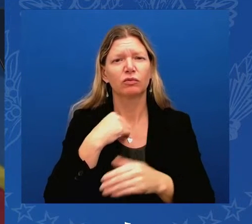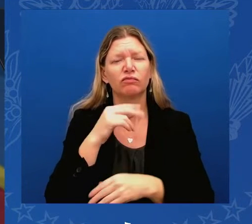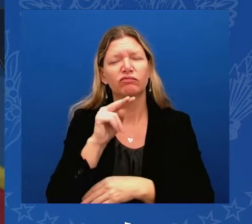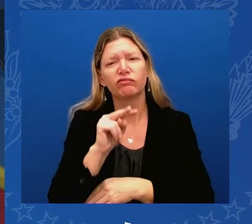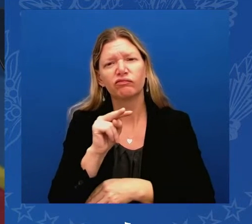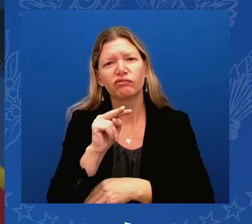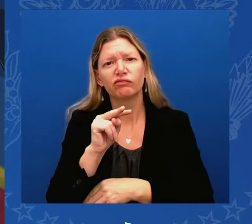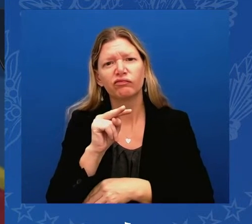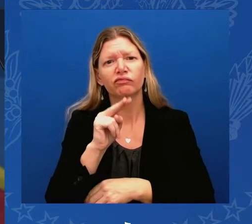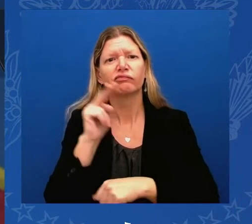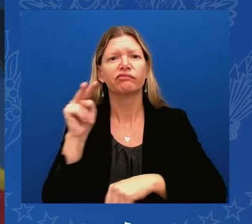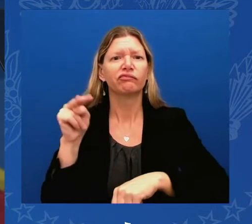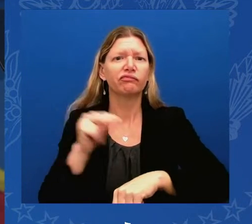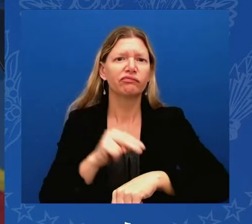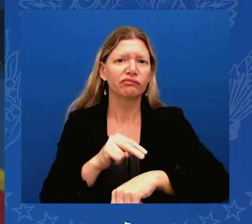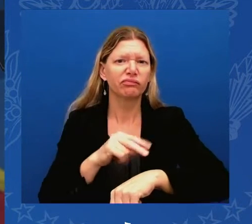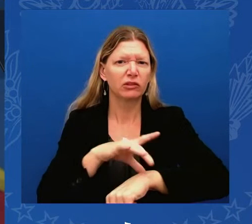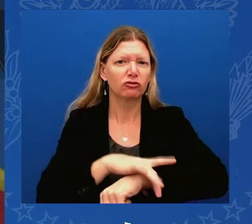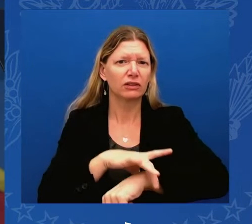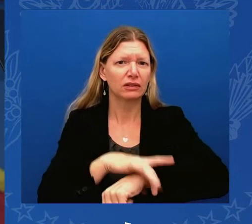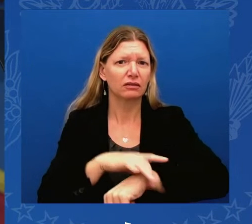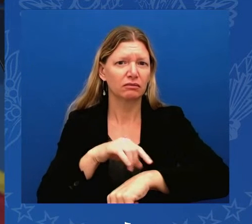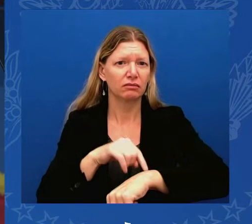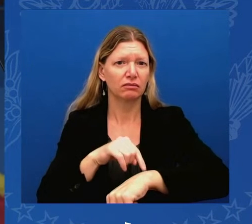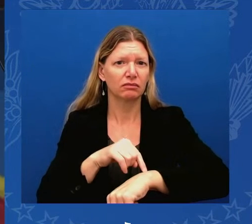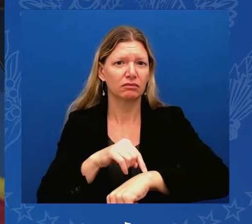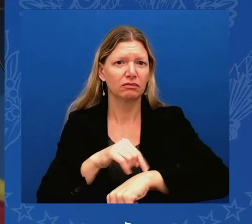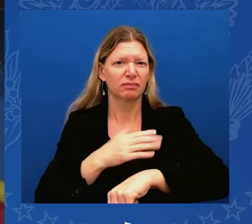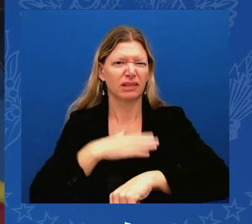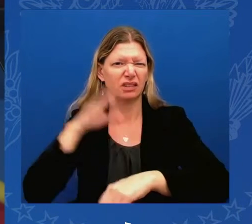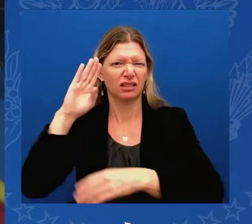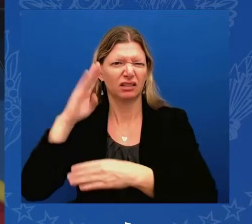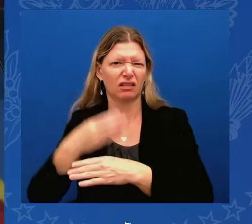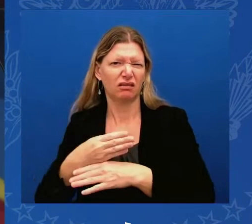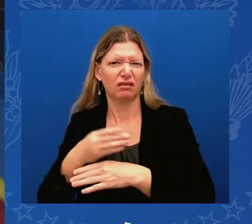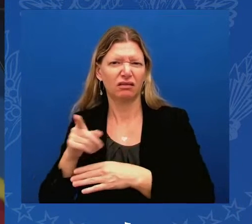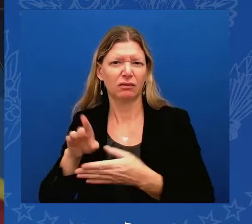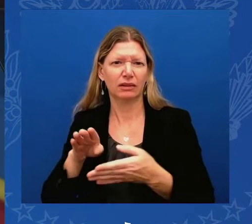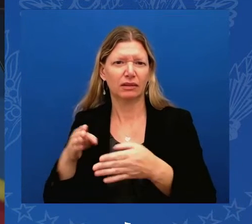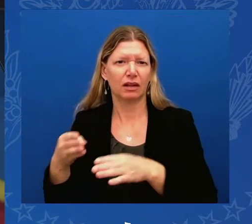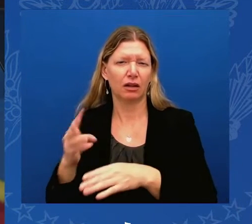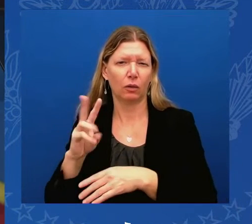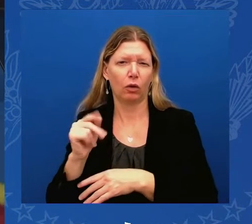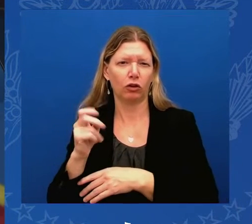died at Walter Reed and I was with him. And I ask myself: What would he say?